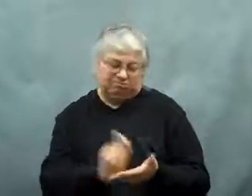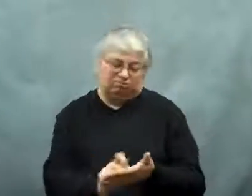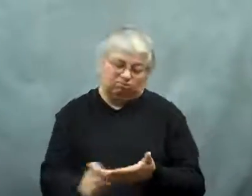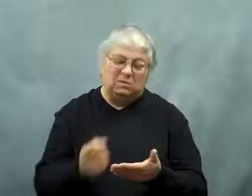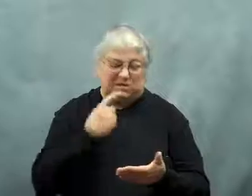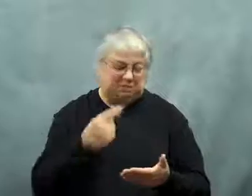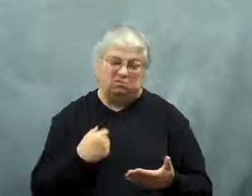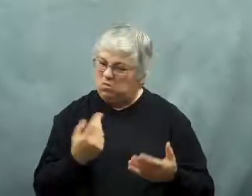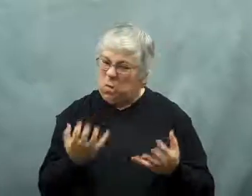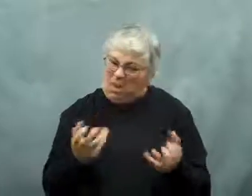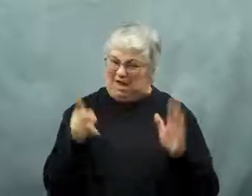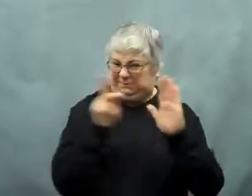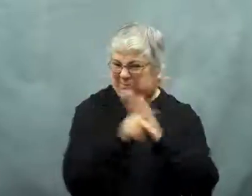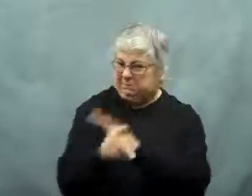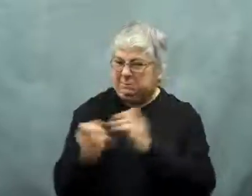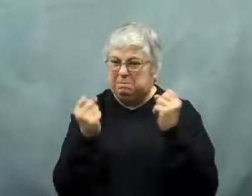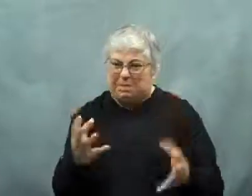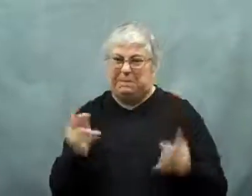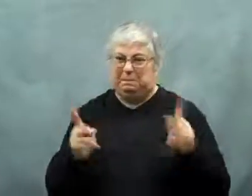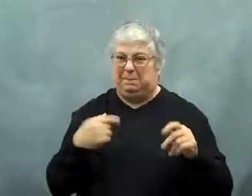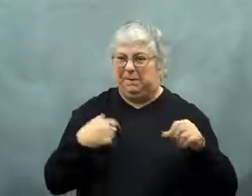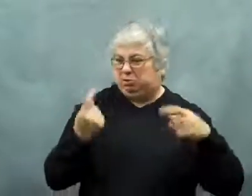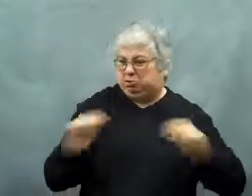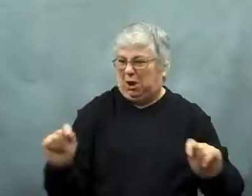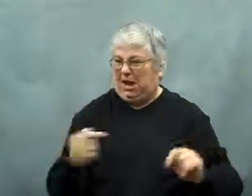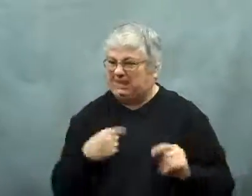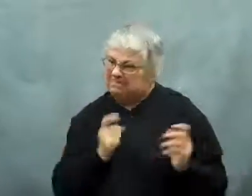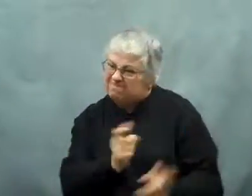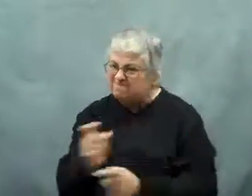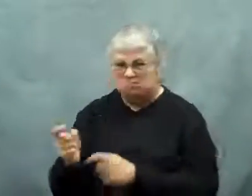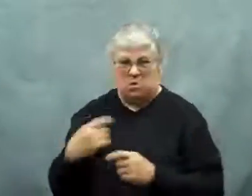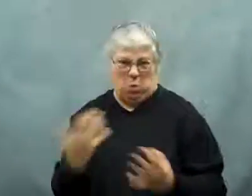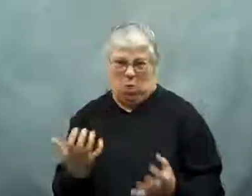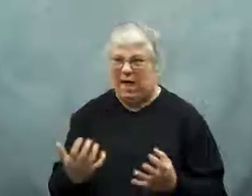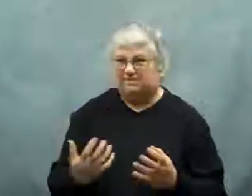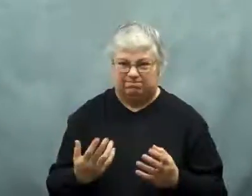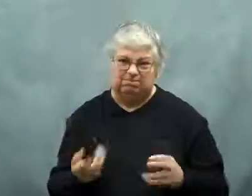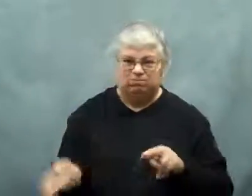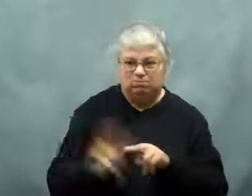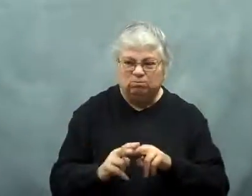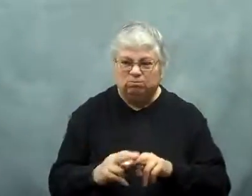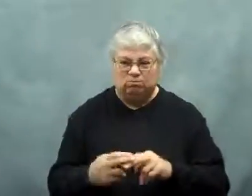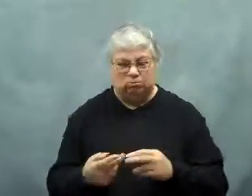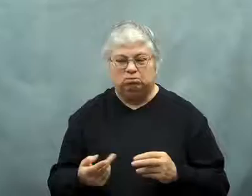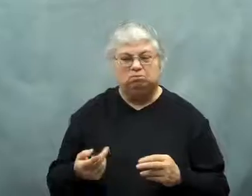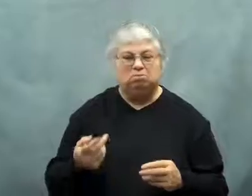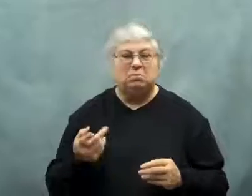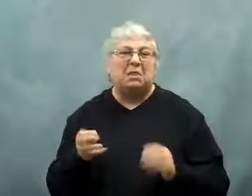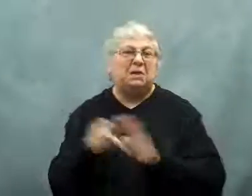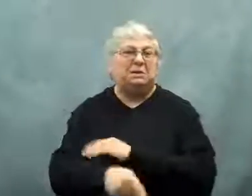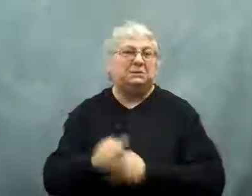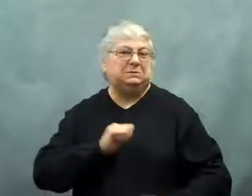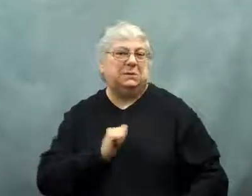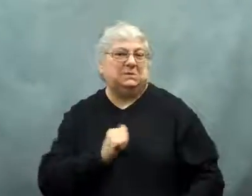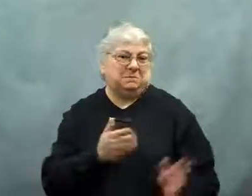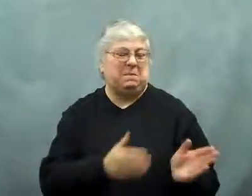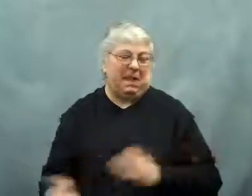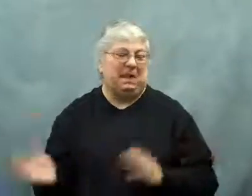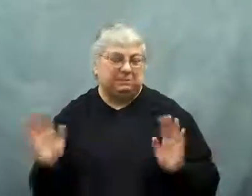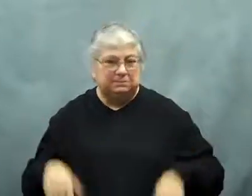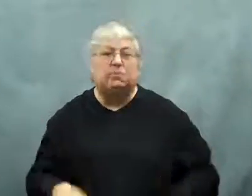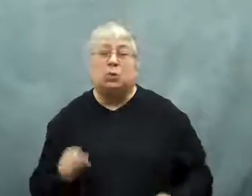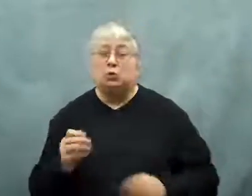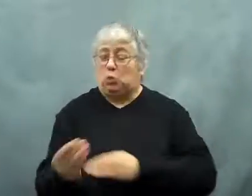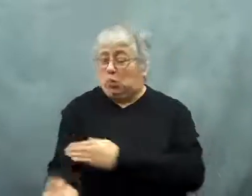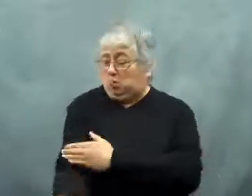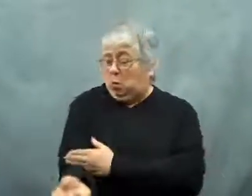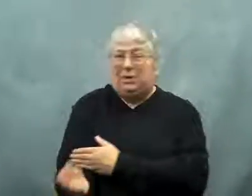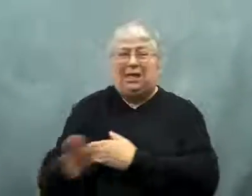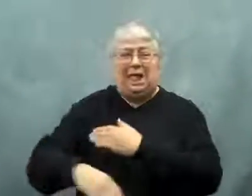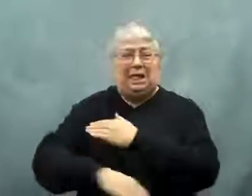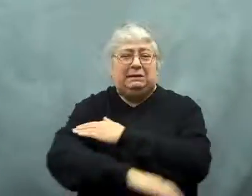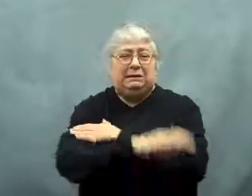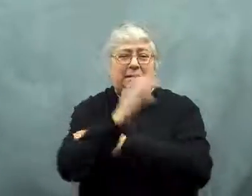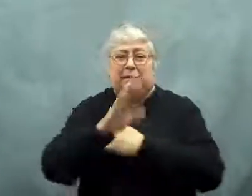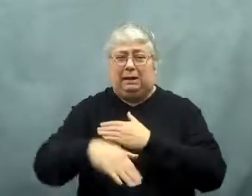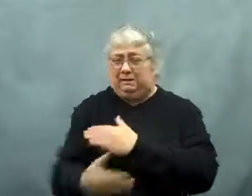In it, he said he planned to kill as many others as he could, then himself.